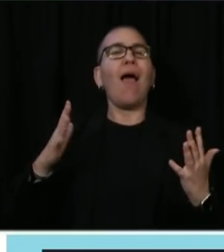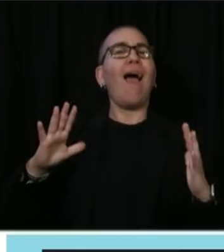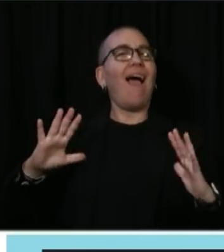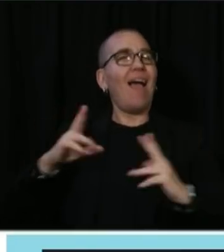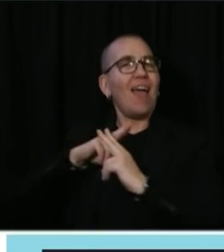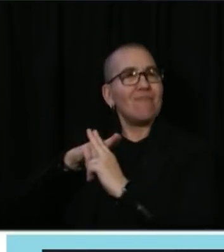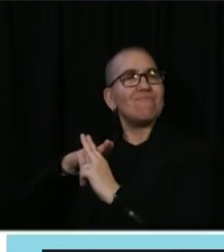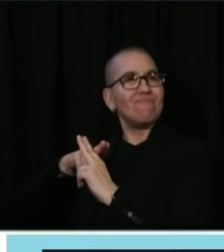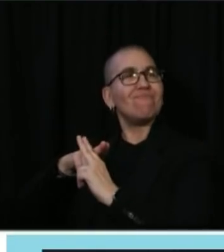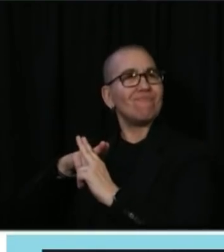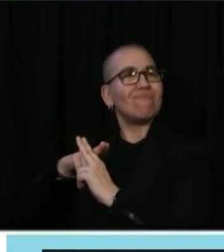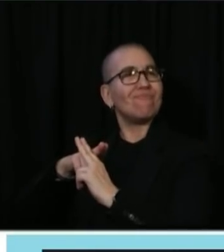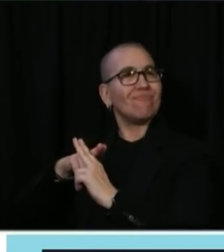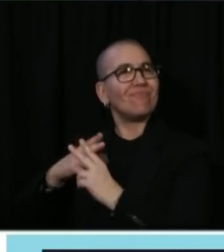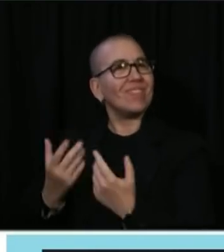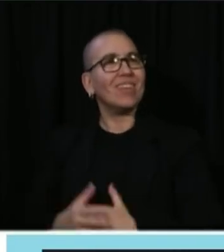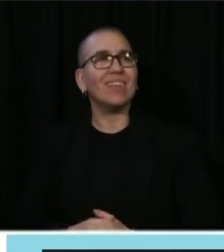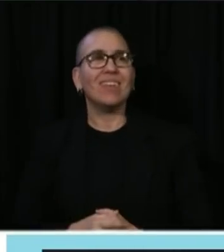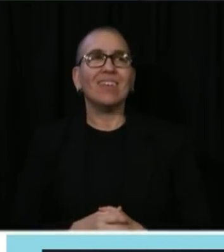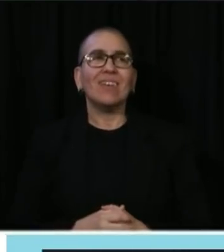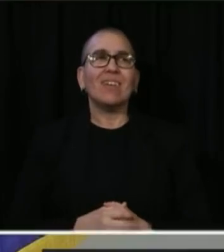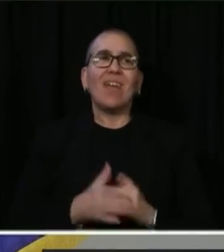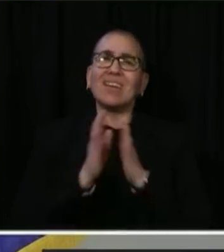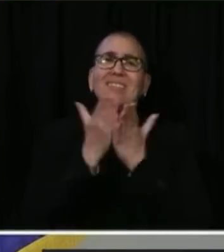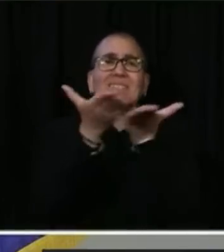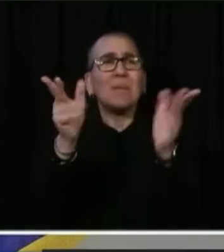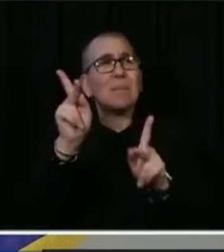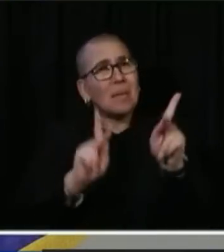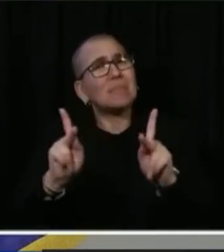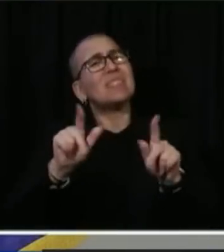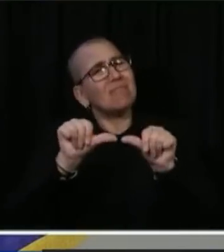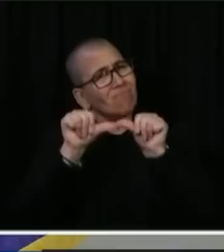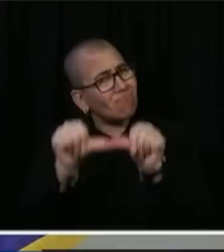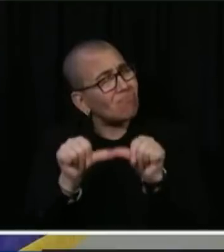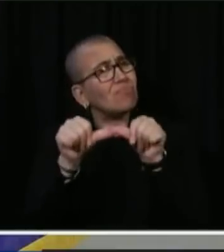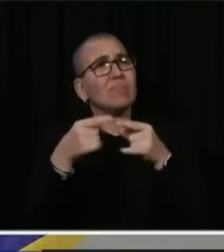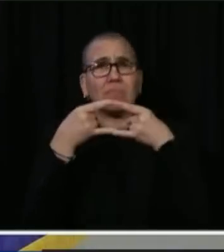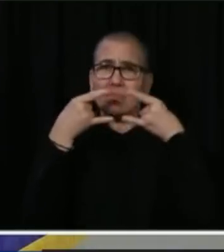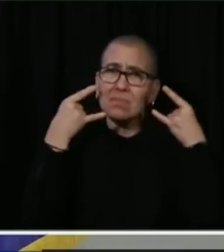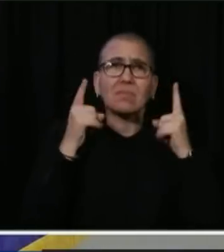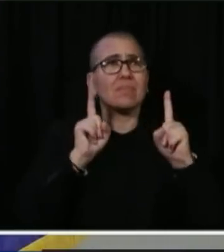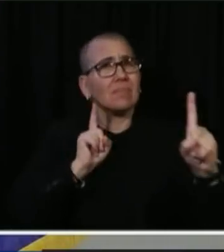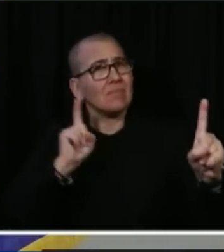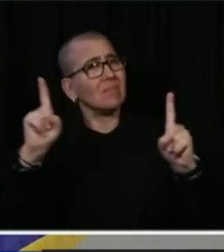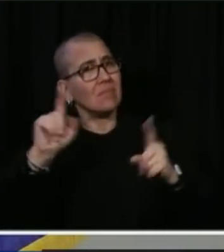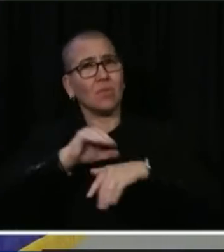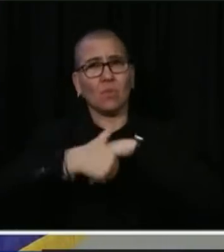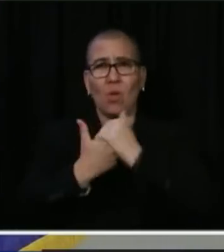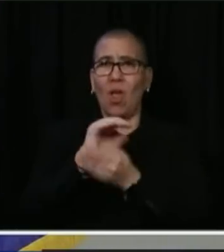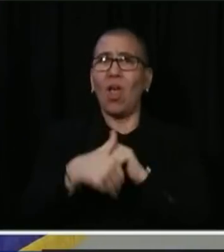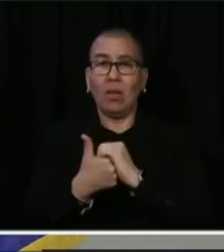BEGAN TO RISE, THERE WERE